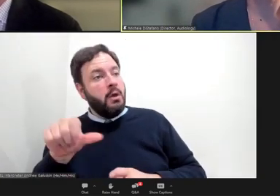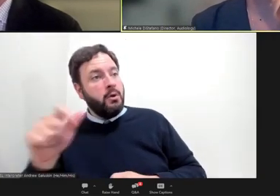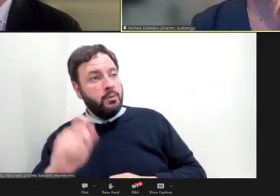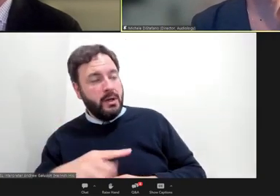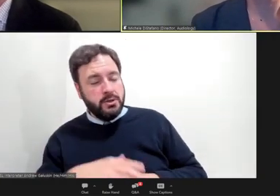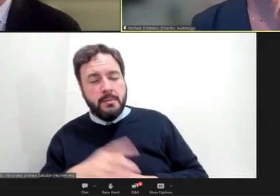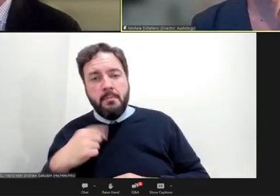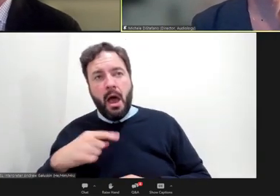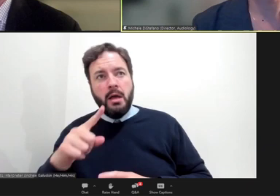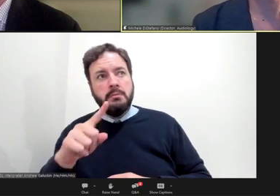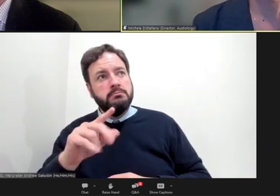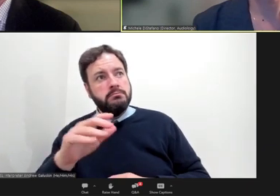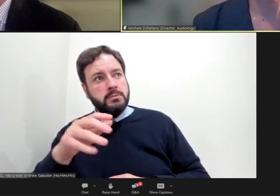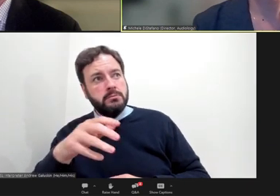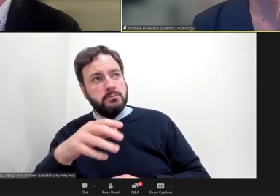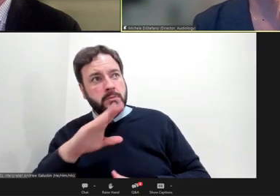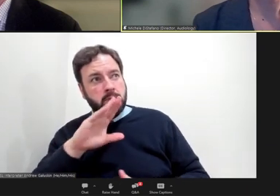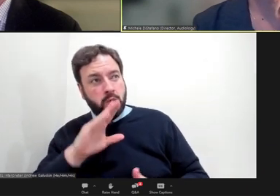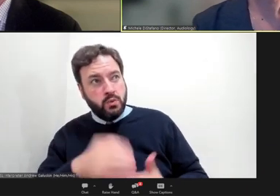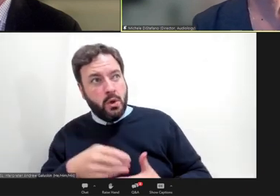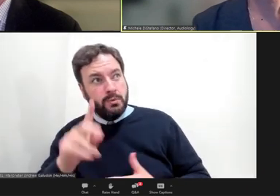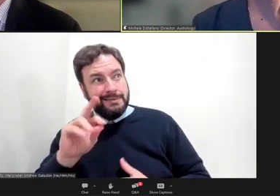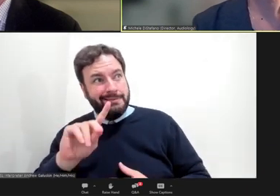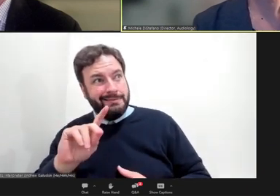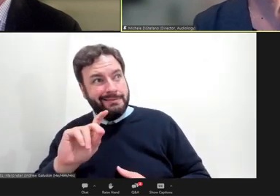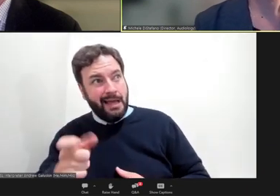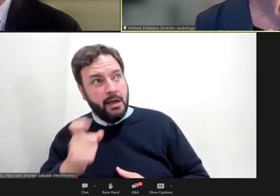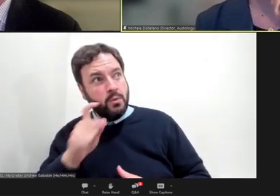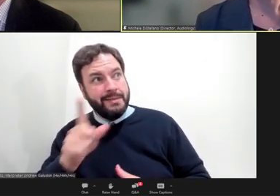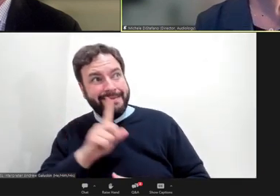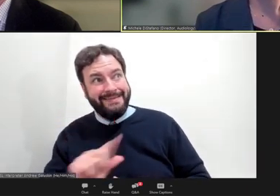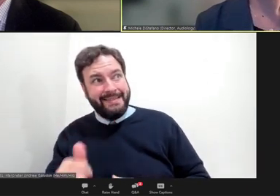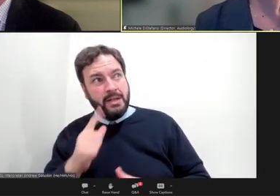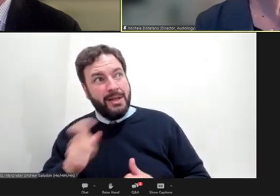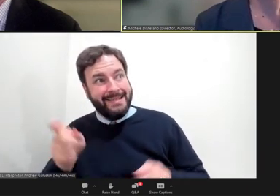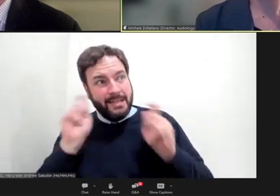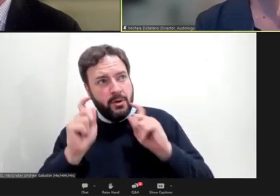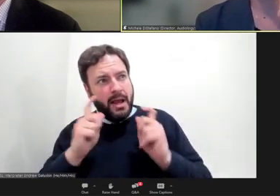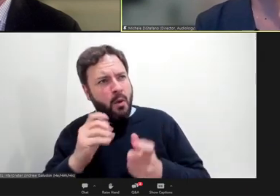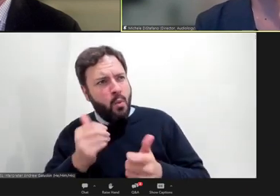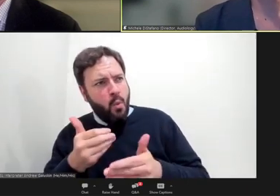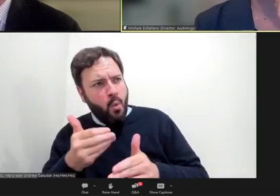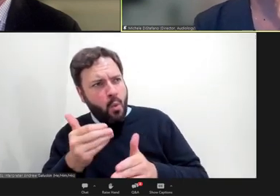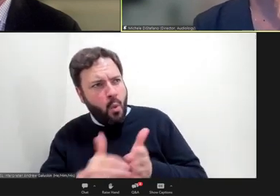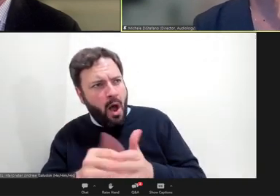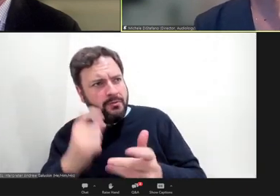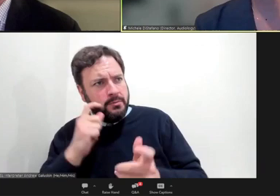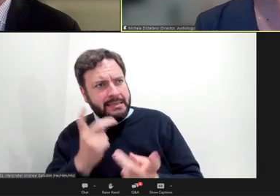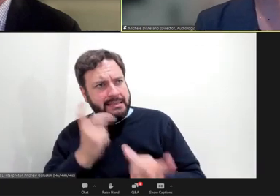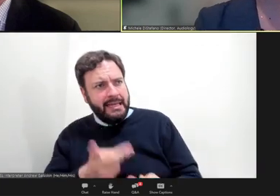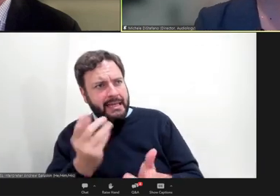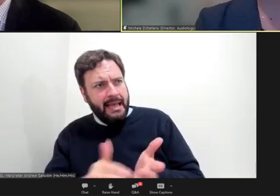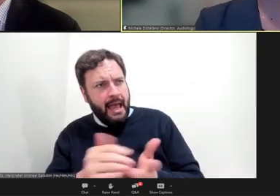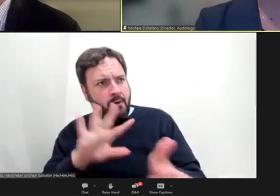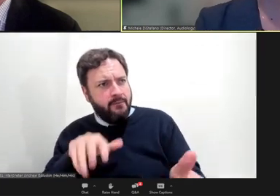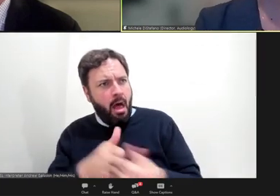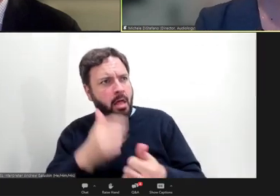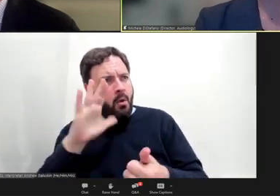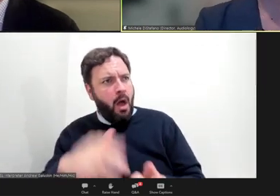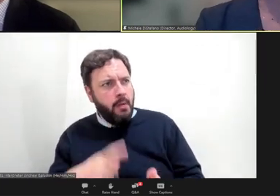she was ten and she now wears hearing aids. How often does she need to be seen as a follow-up visit if she seems to be doing well.